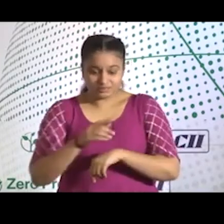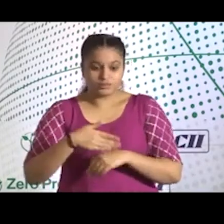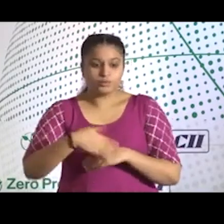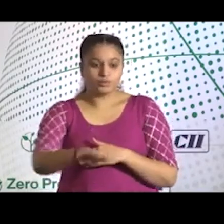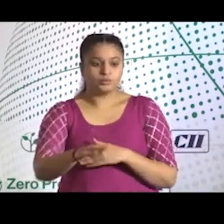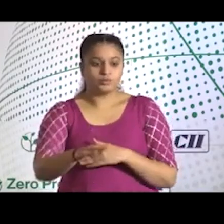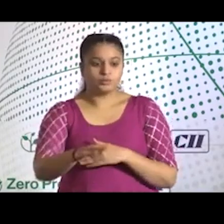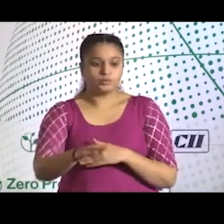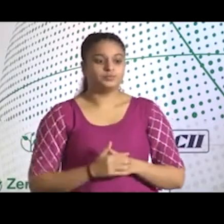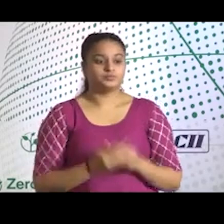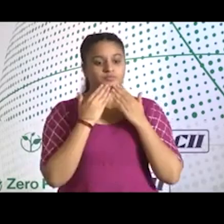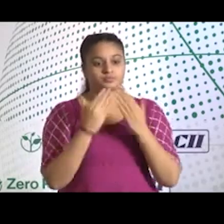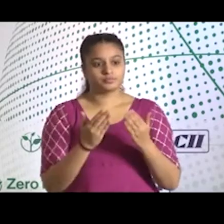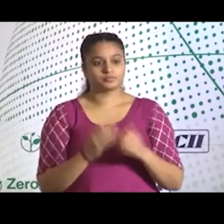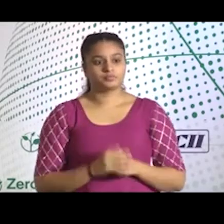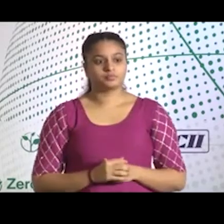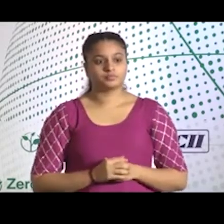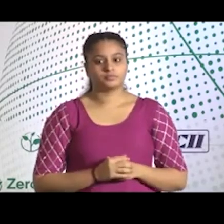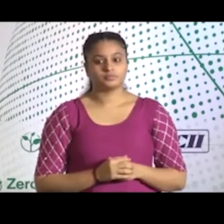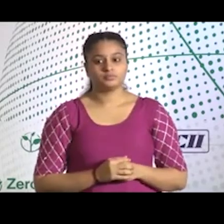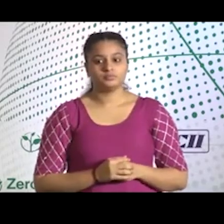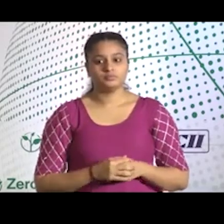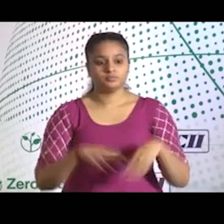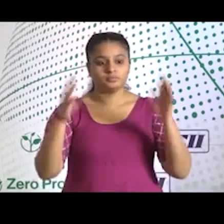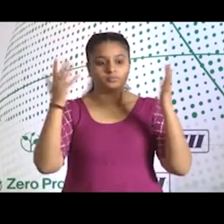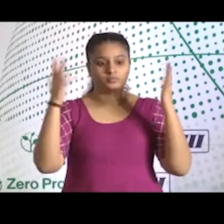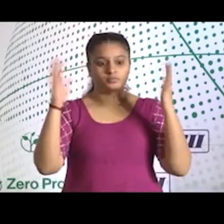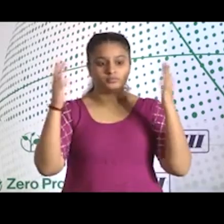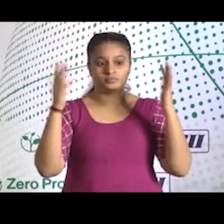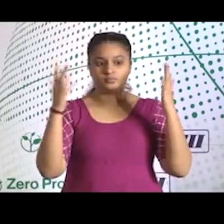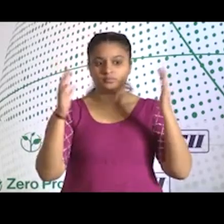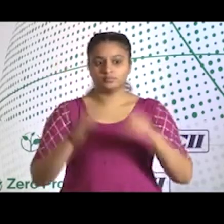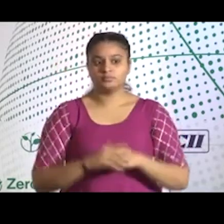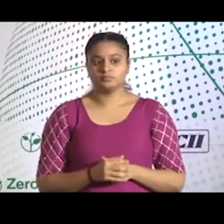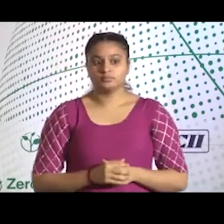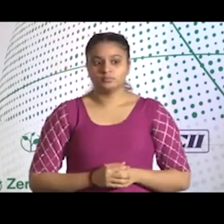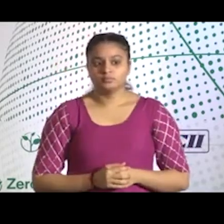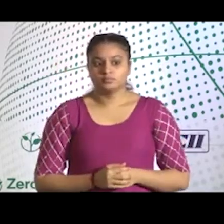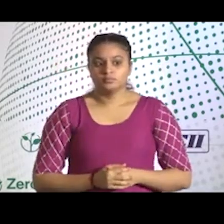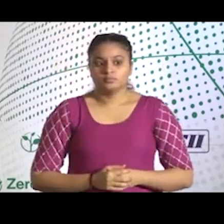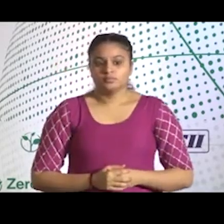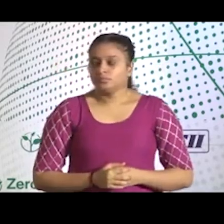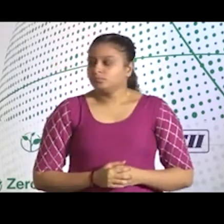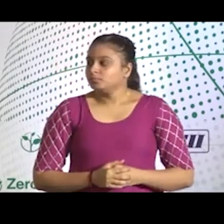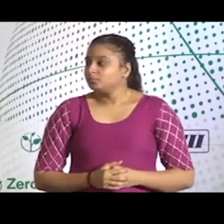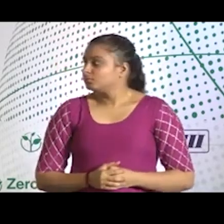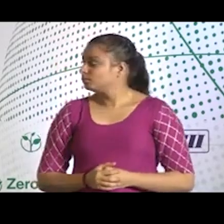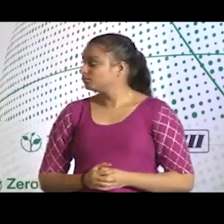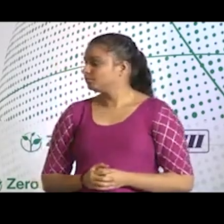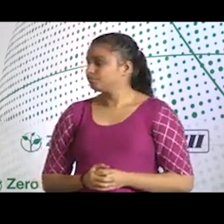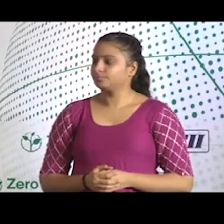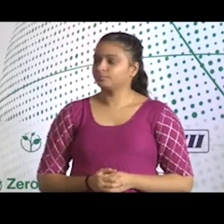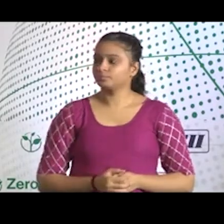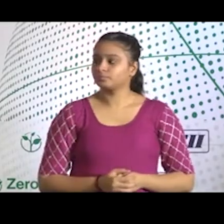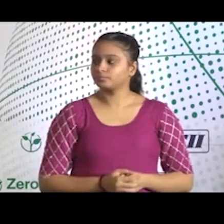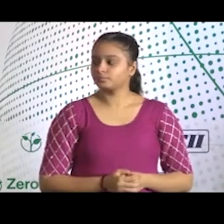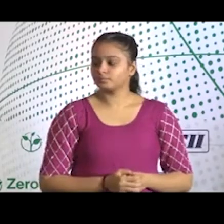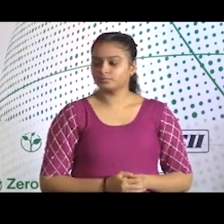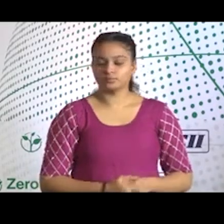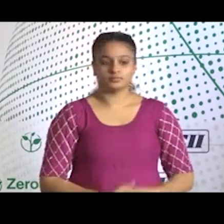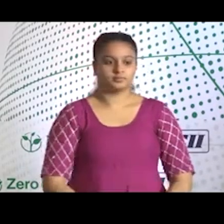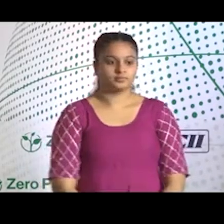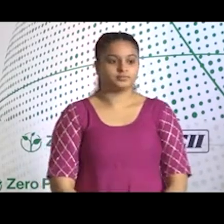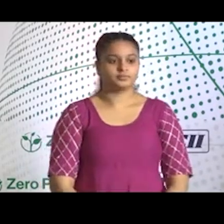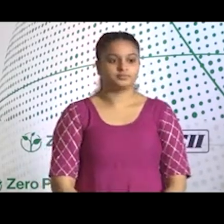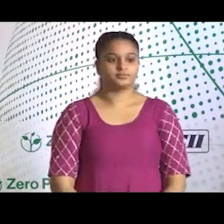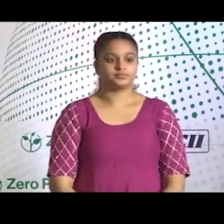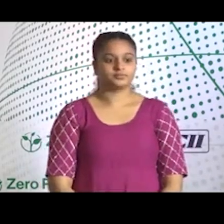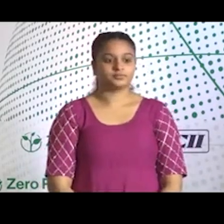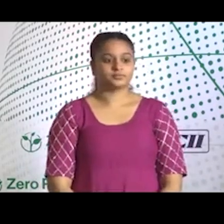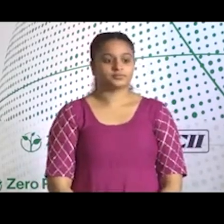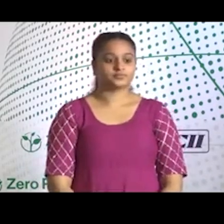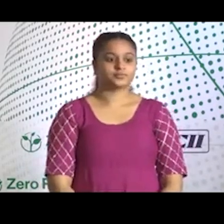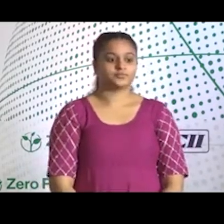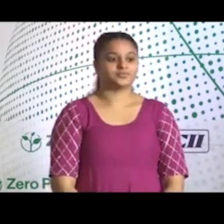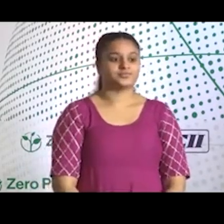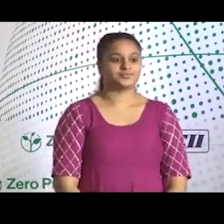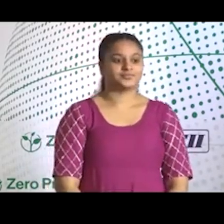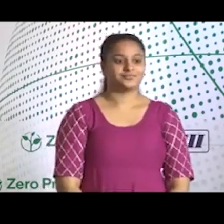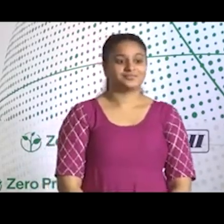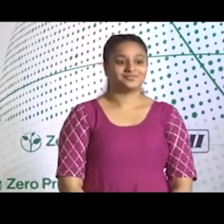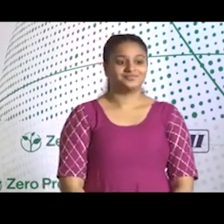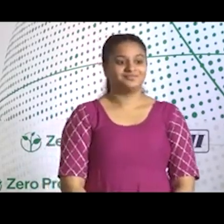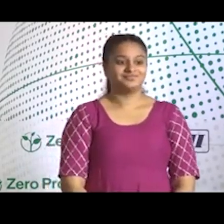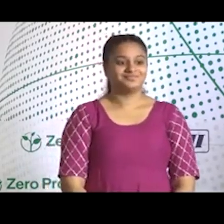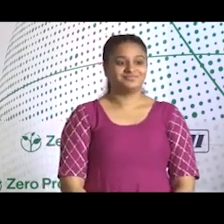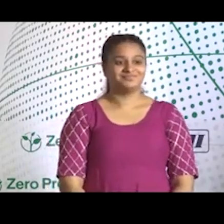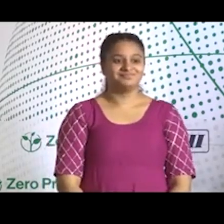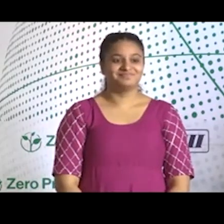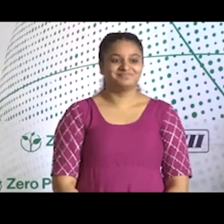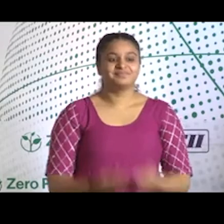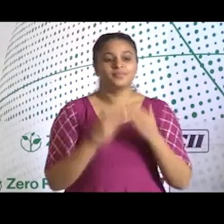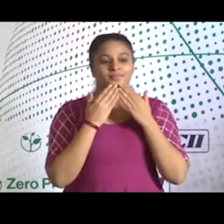Thank you so much.